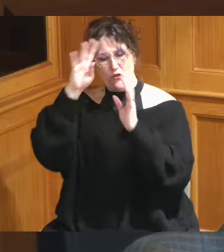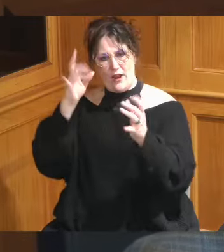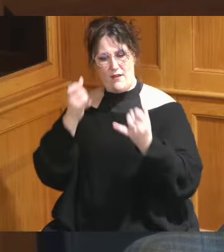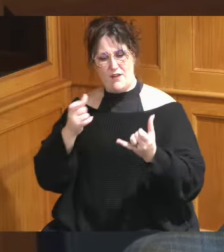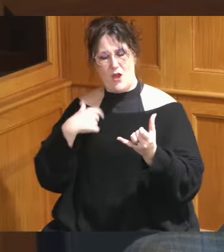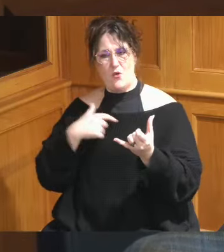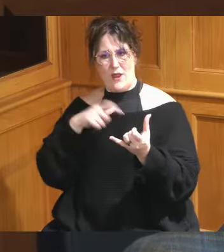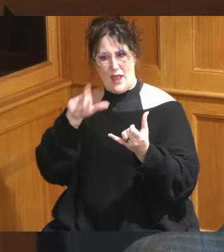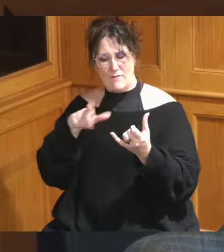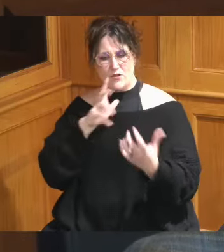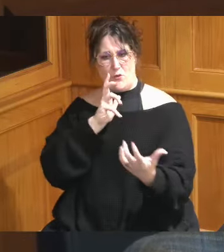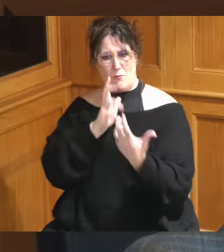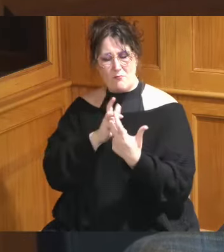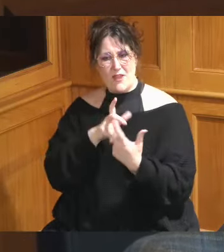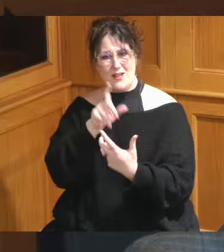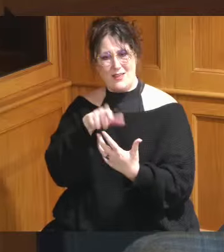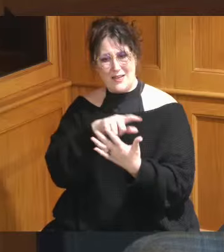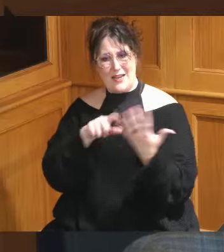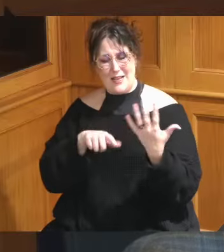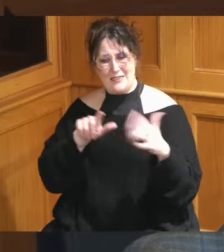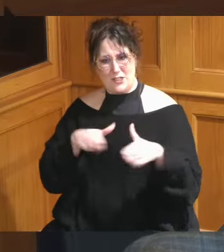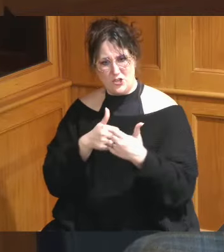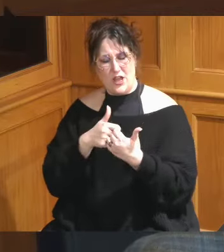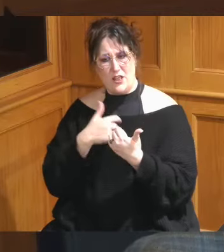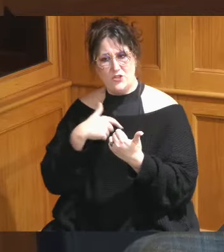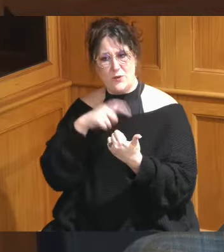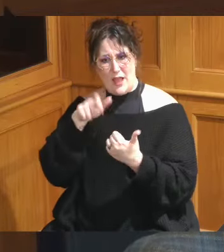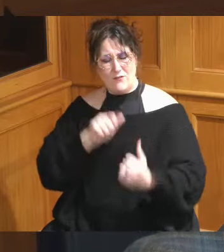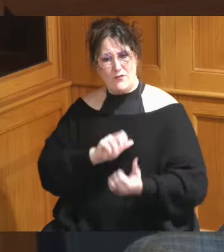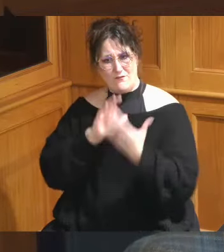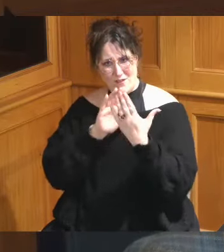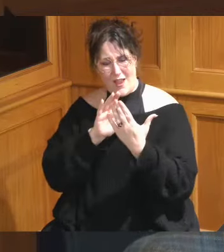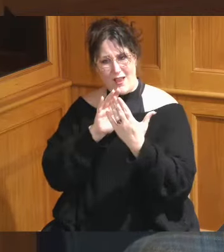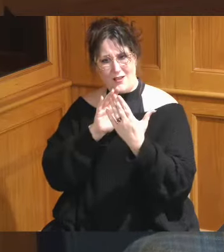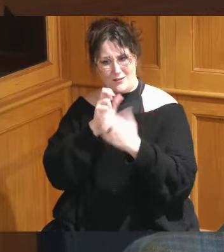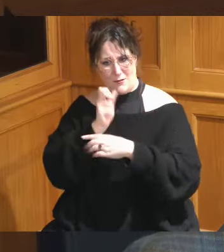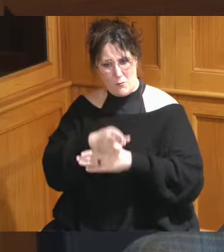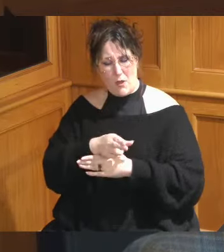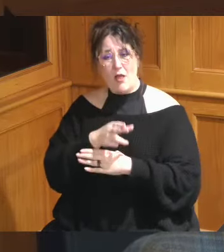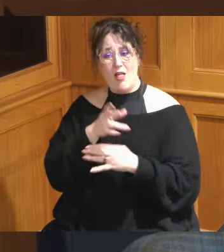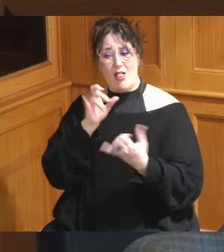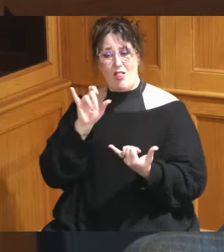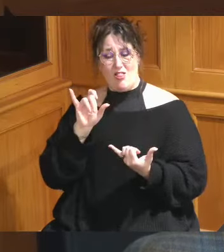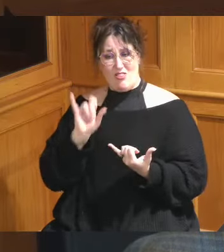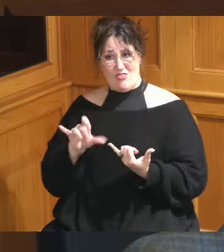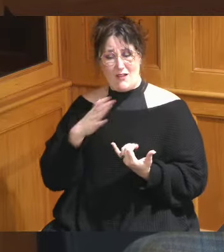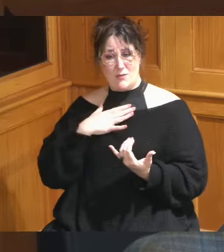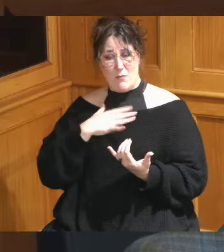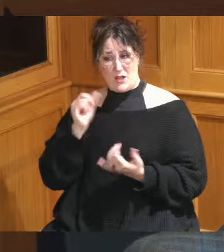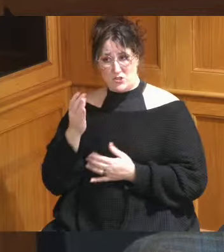got to meet the needs and the challenges because that's what we're here to do. So, at least for